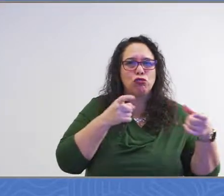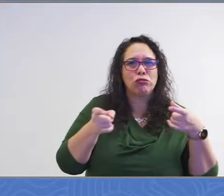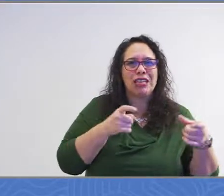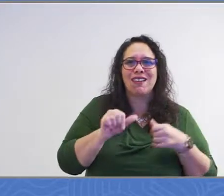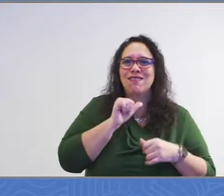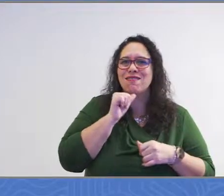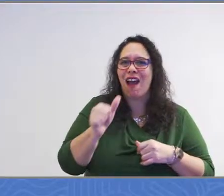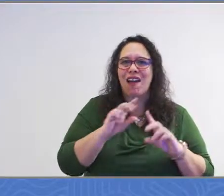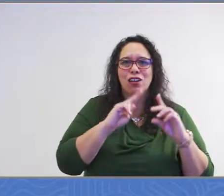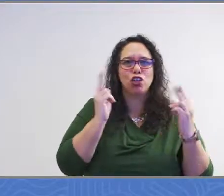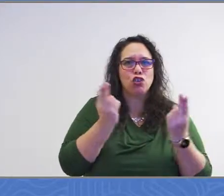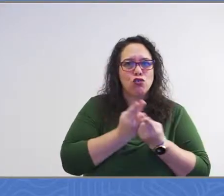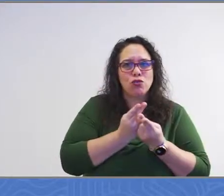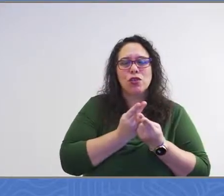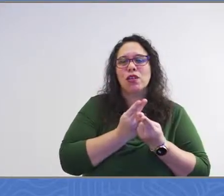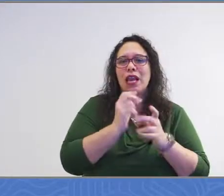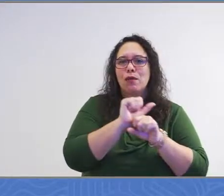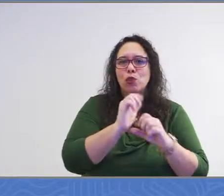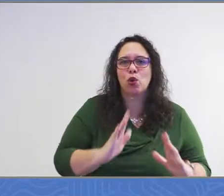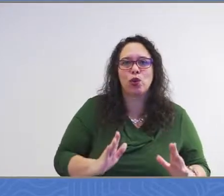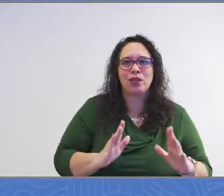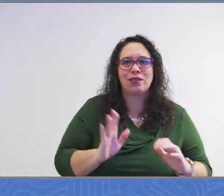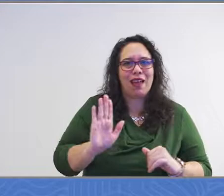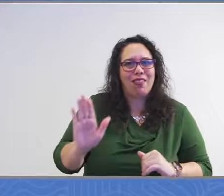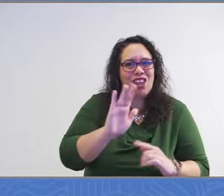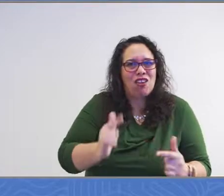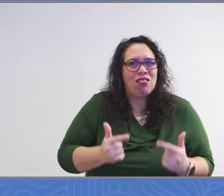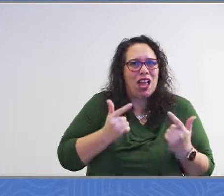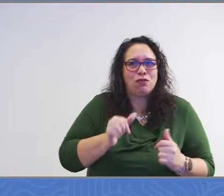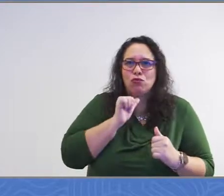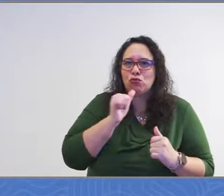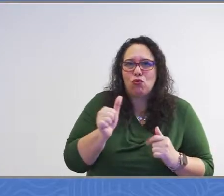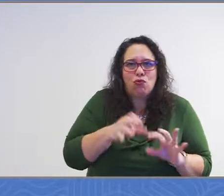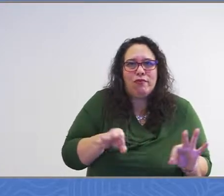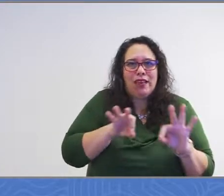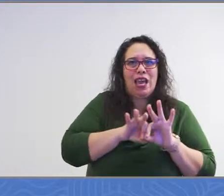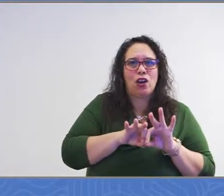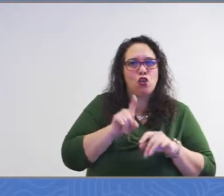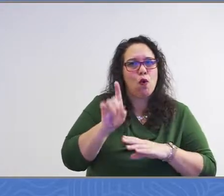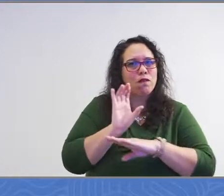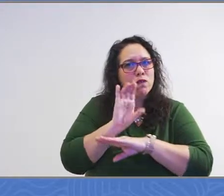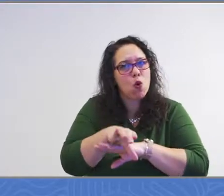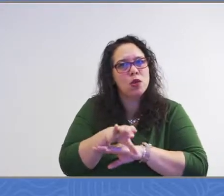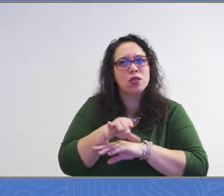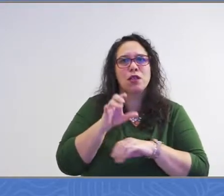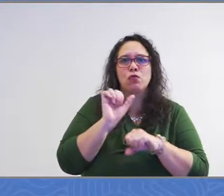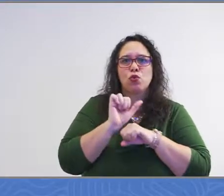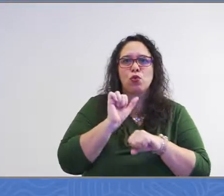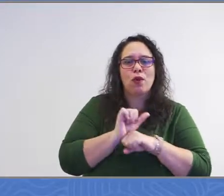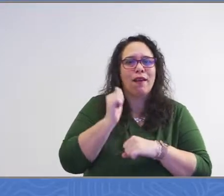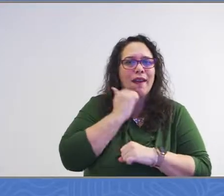You have forced these employees to report to work every day even during the deadliest COVID-19 surges.